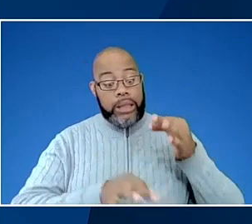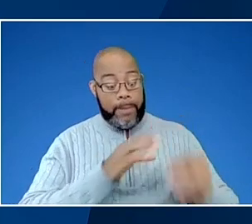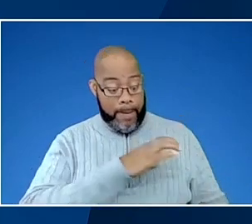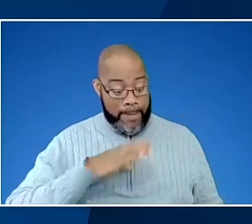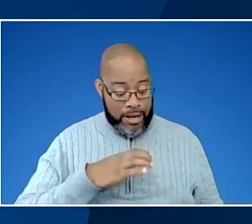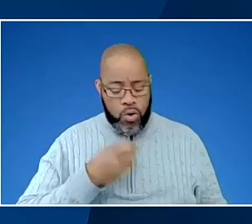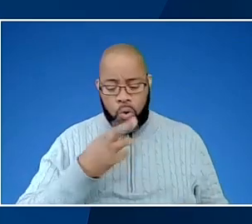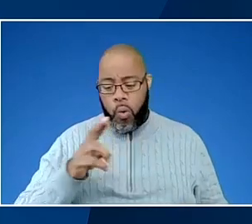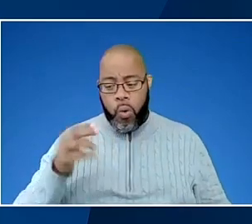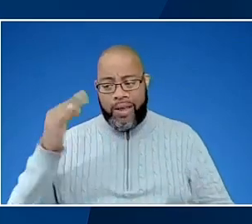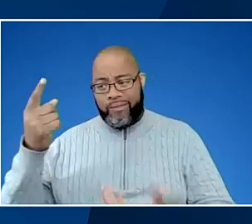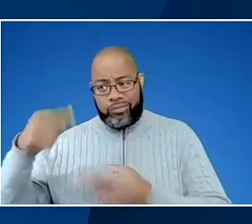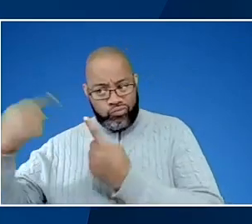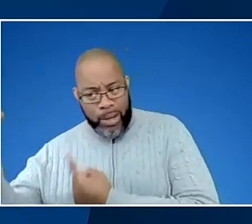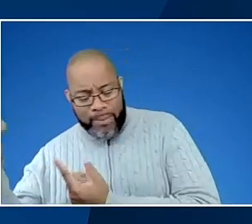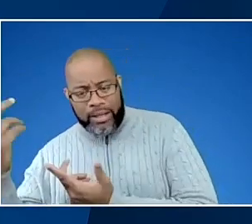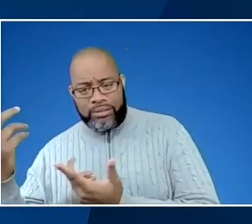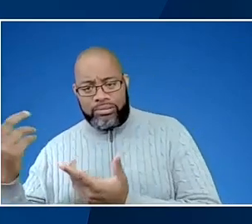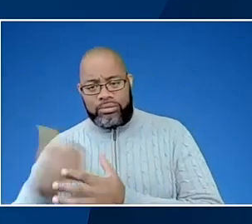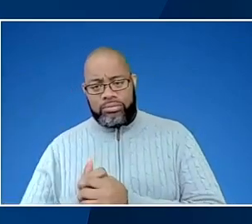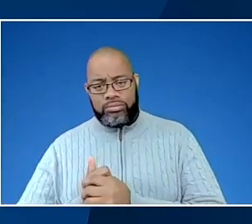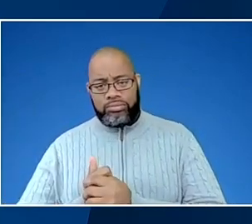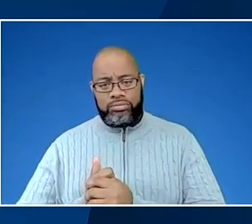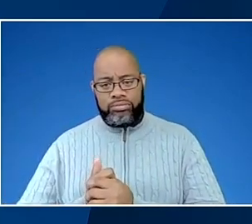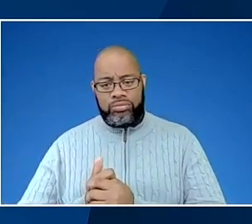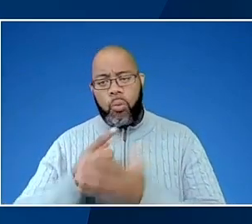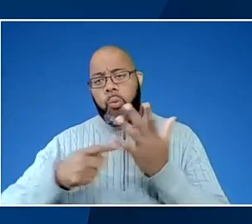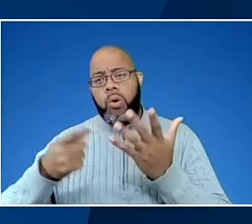disagreements, what are the separate recommendations that you'd like to put